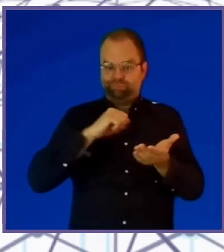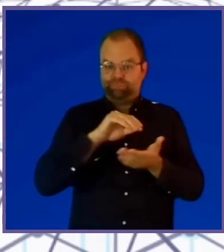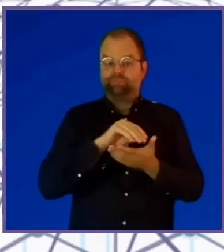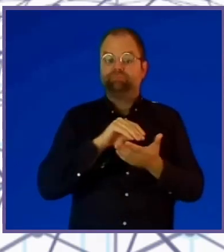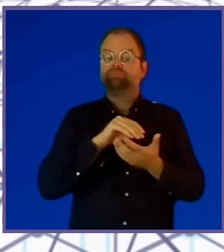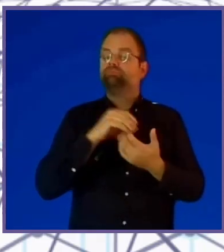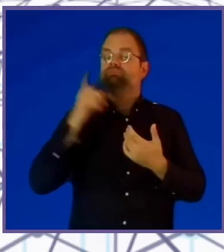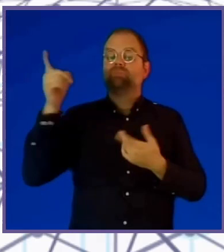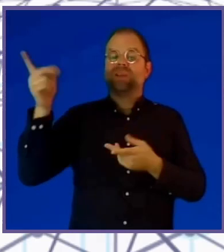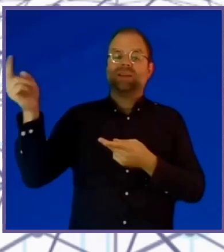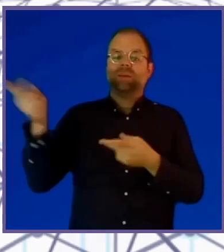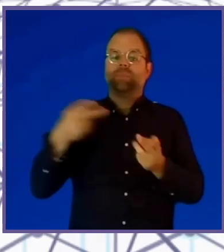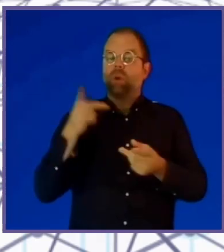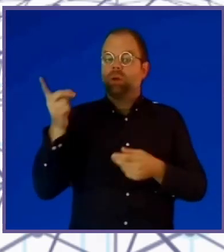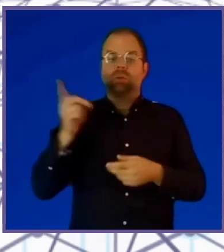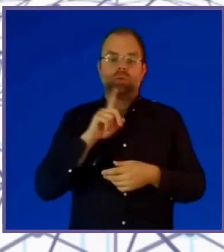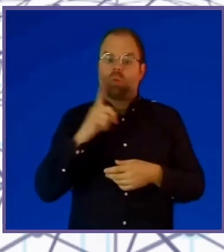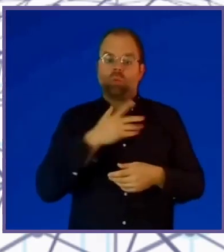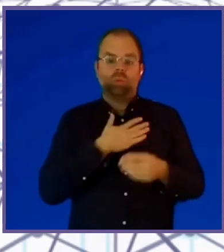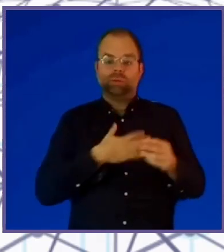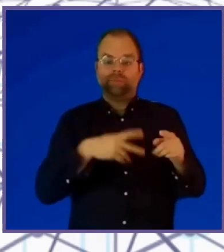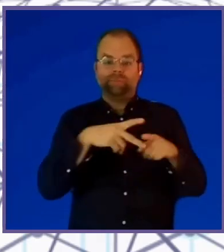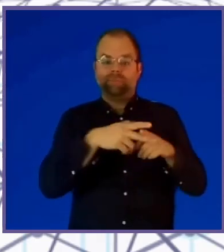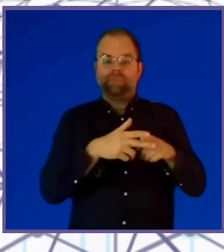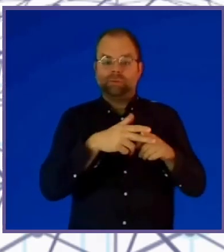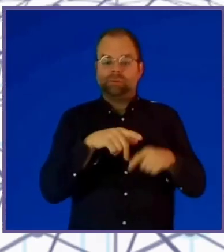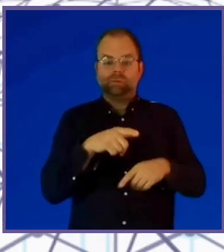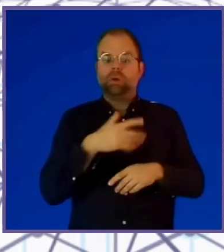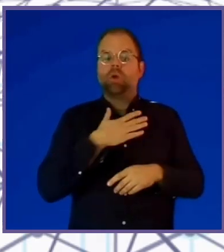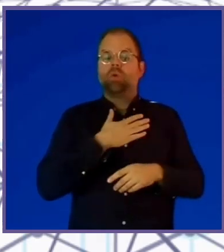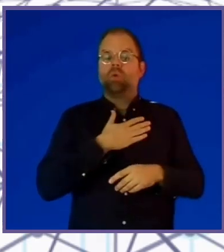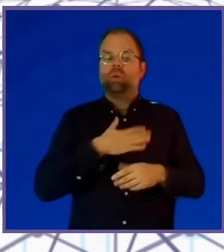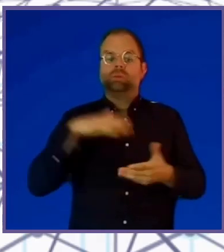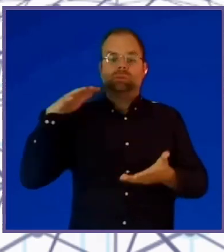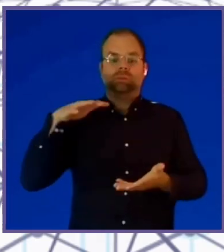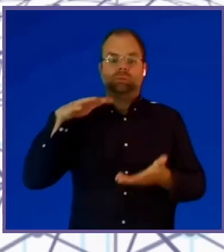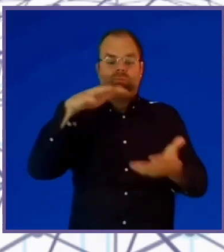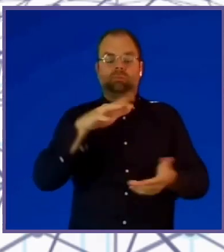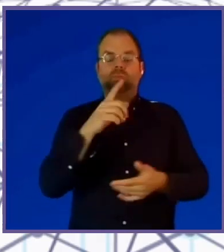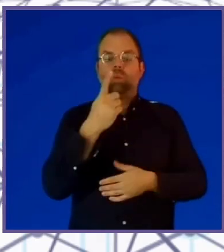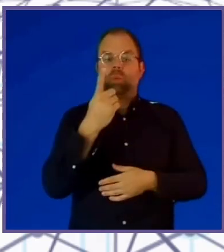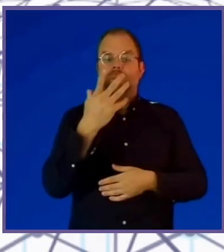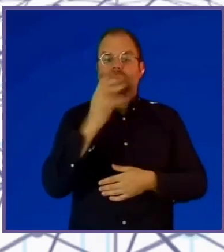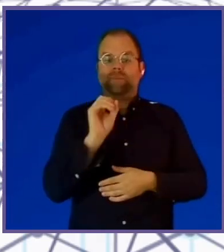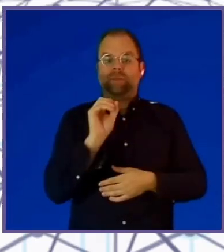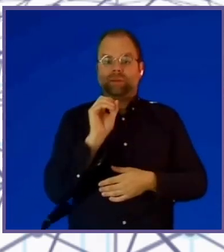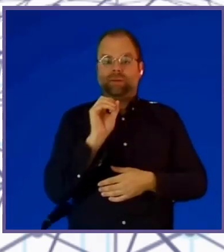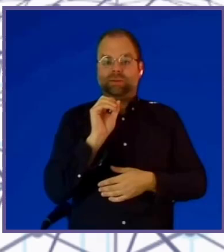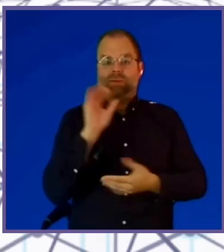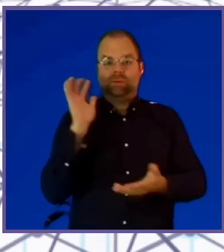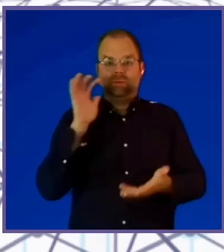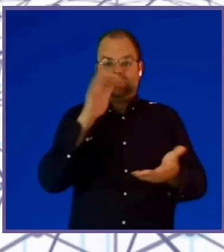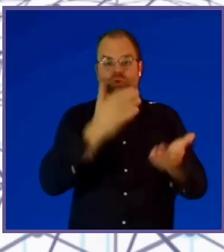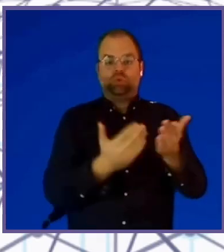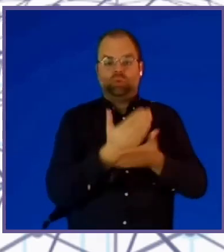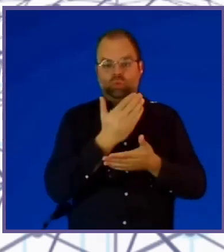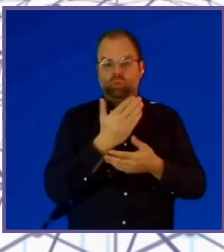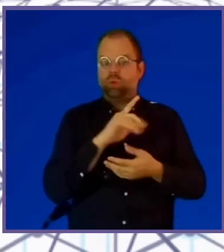So we designed, printed and fixed the broken part in just an hour for a few dollars. Bam.